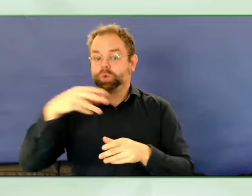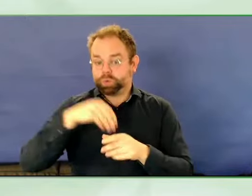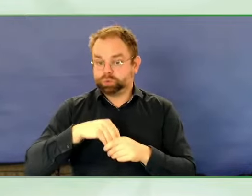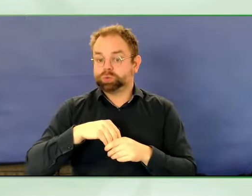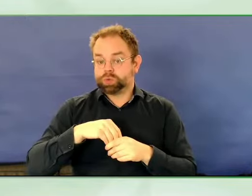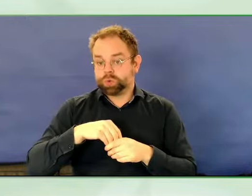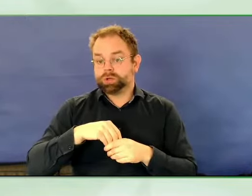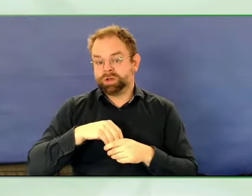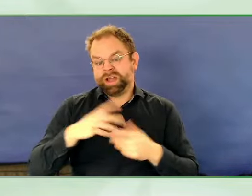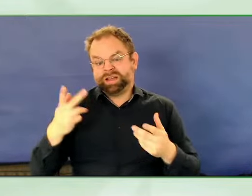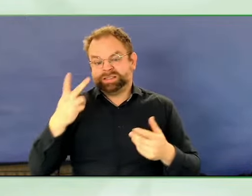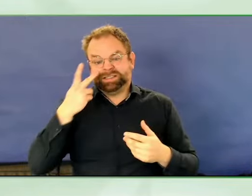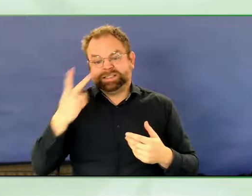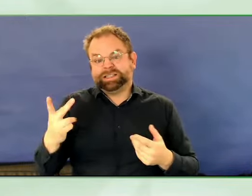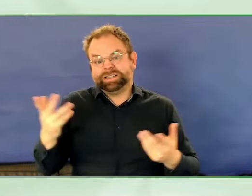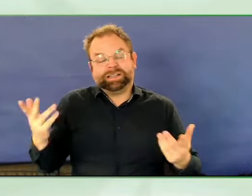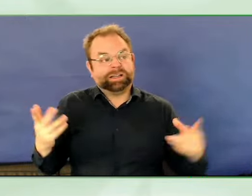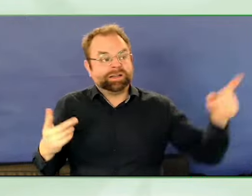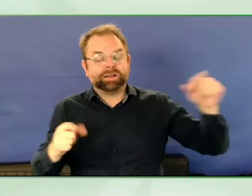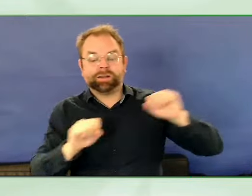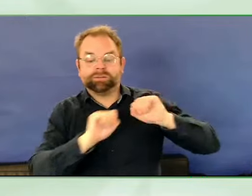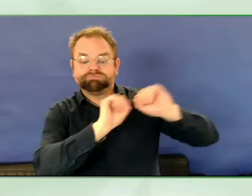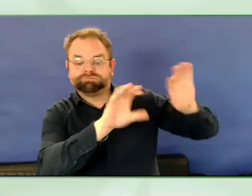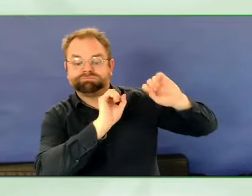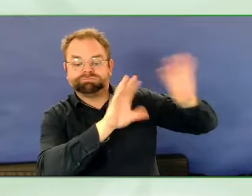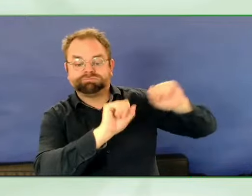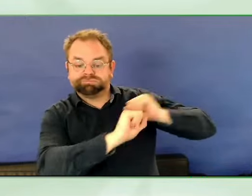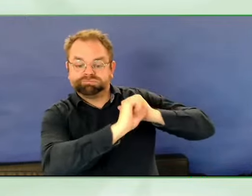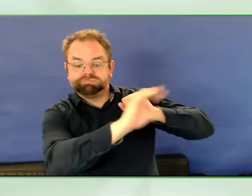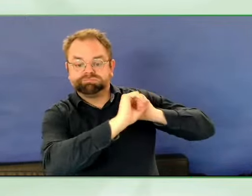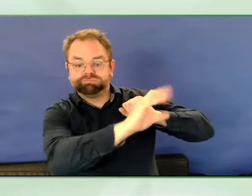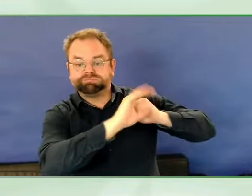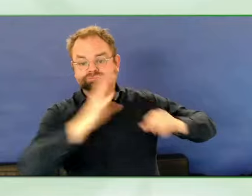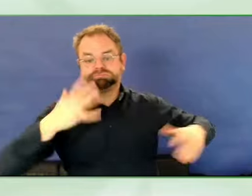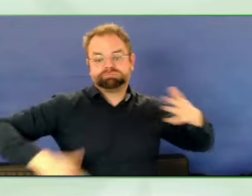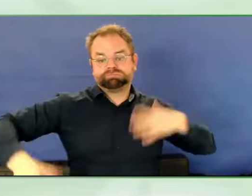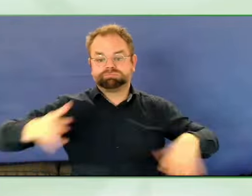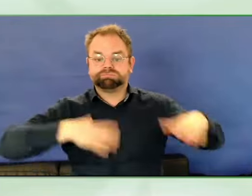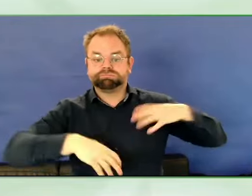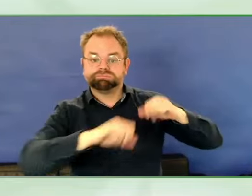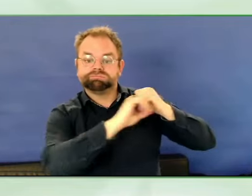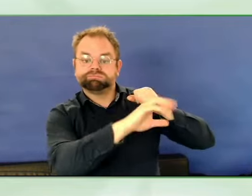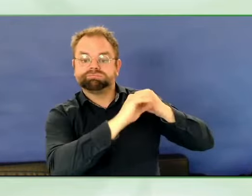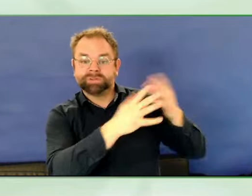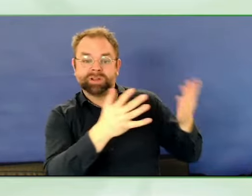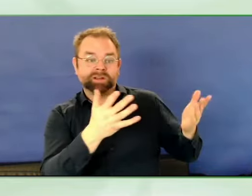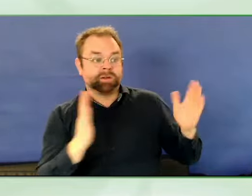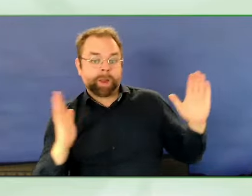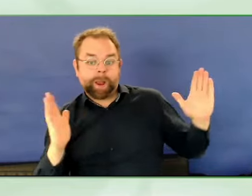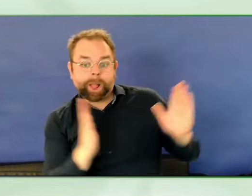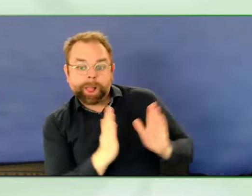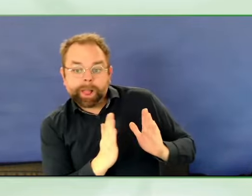We talk about diversity and inclusion as well, this is what we did from the start.